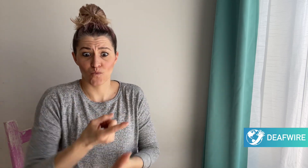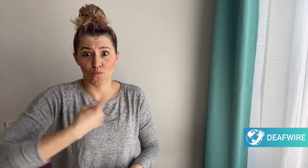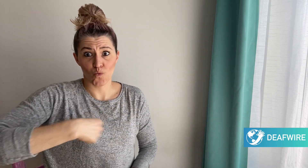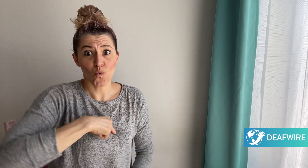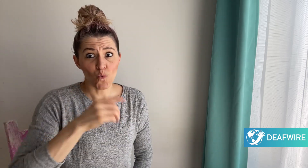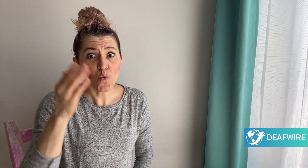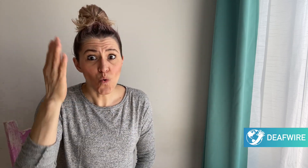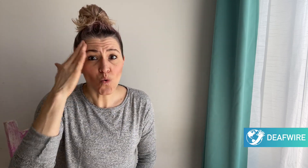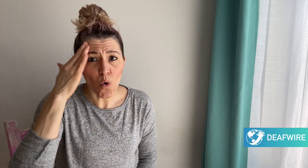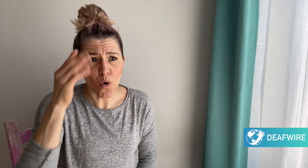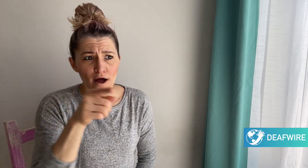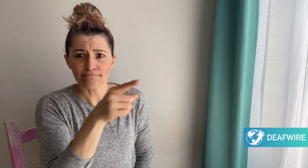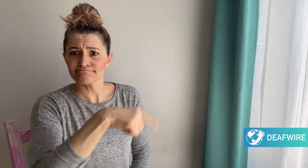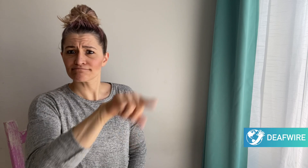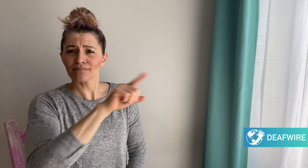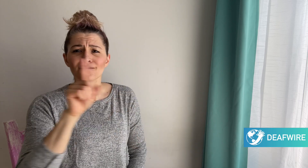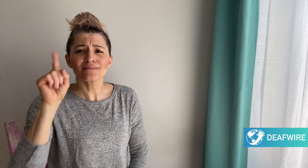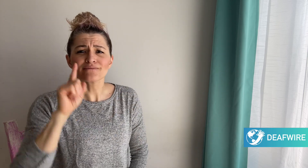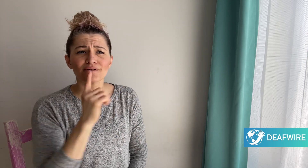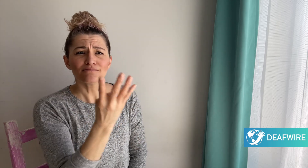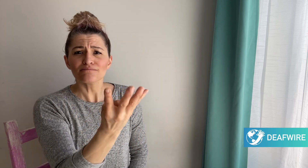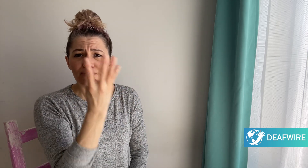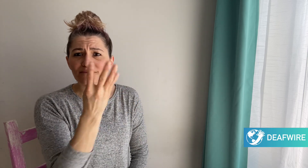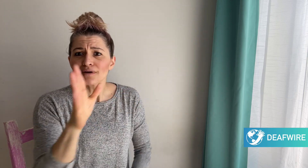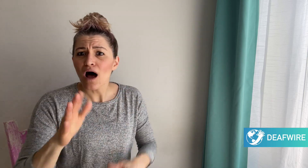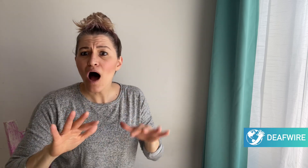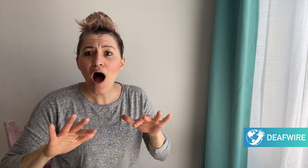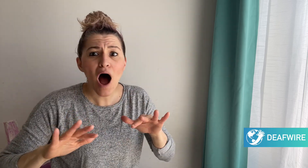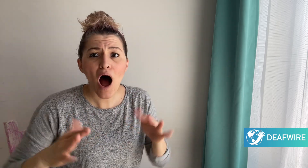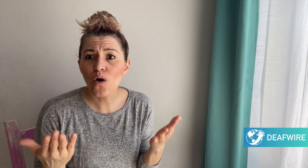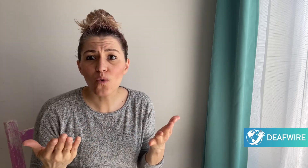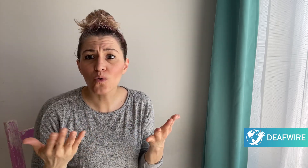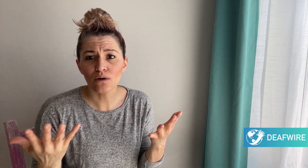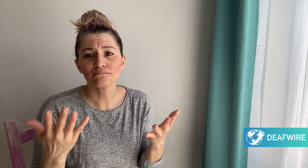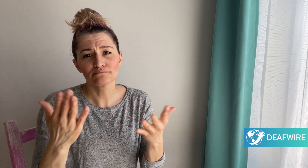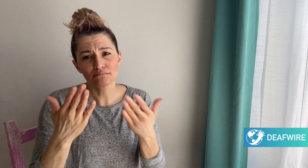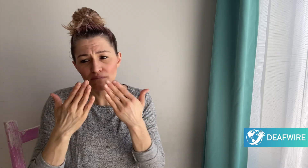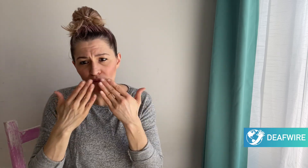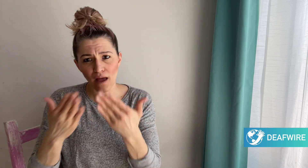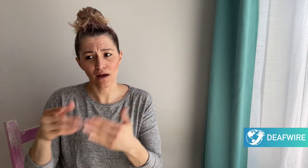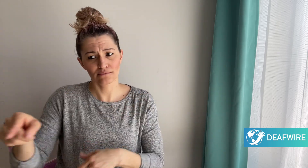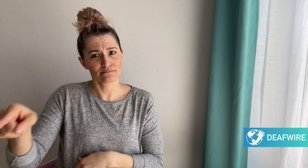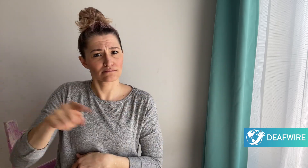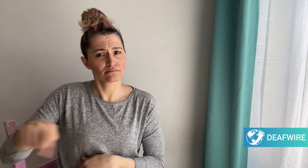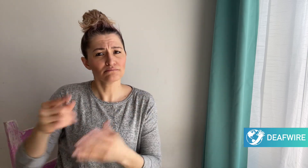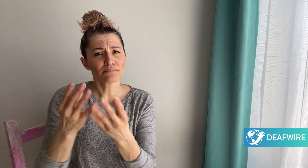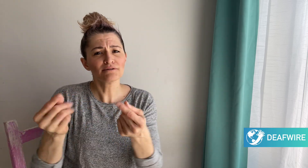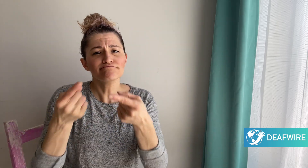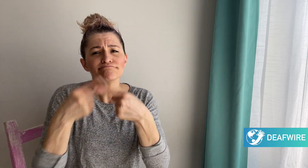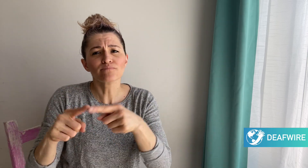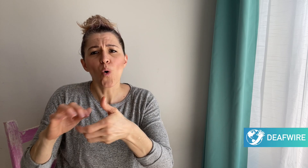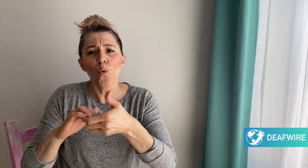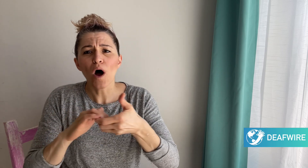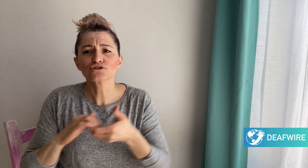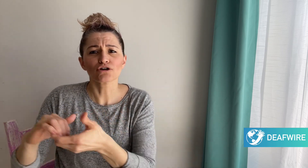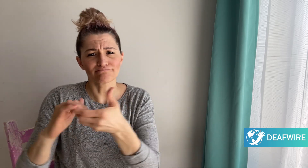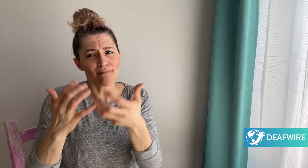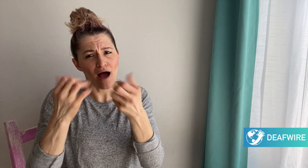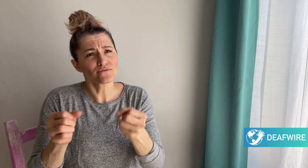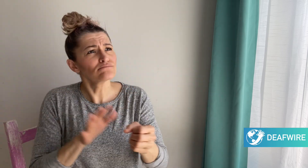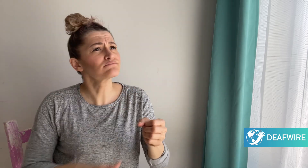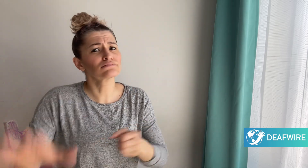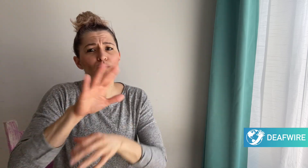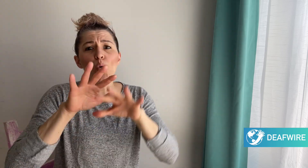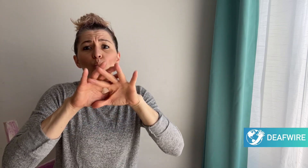about Deaf prisoners come from organizations around the world